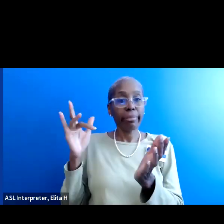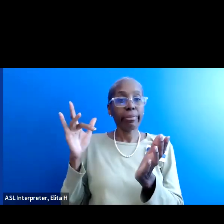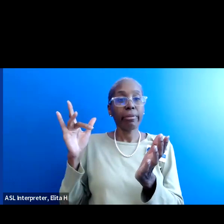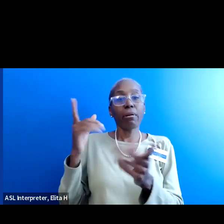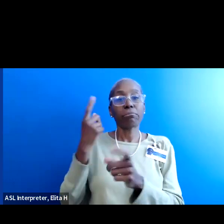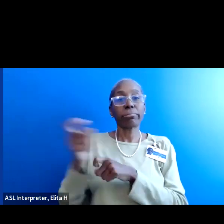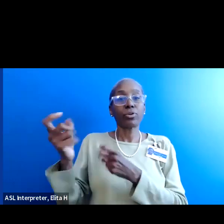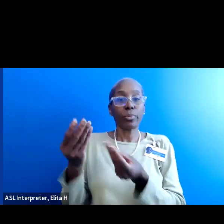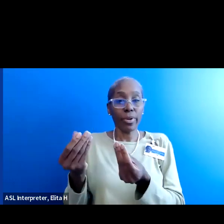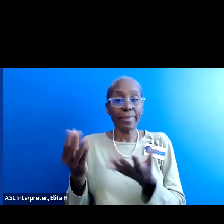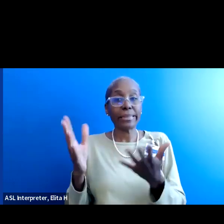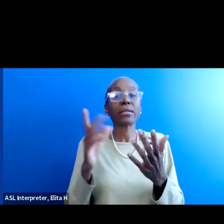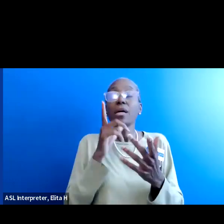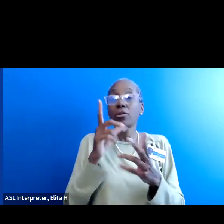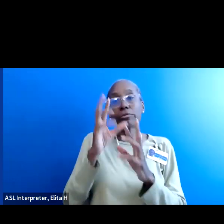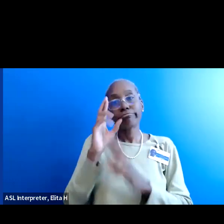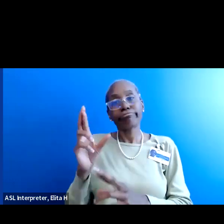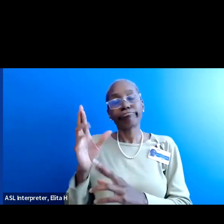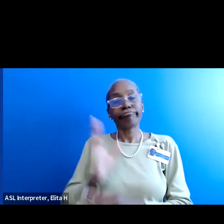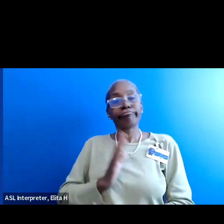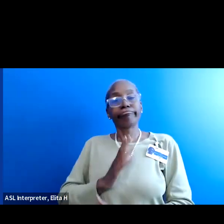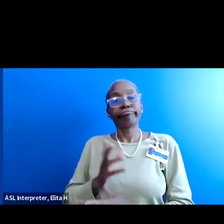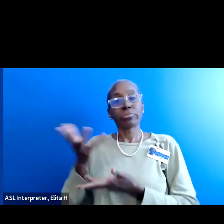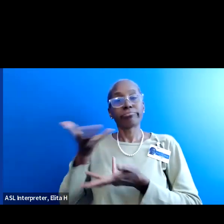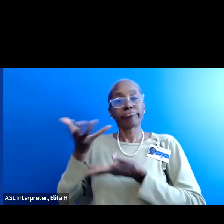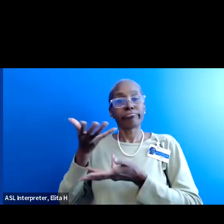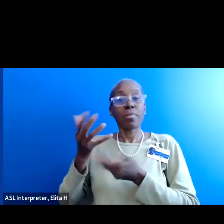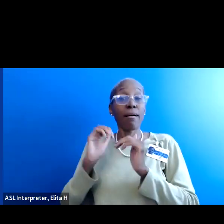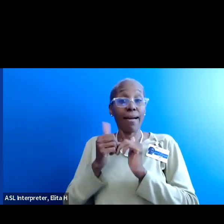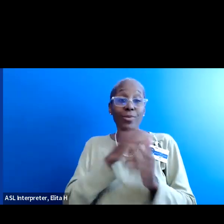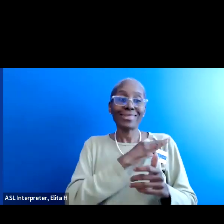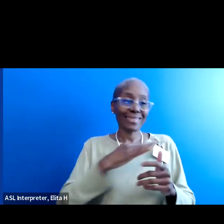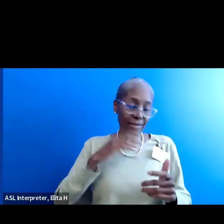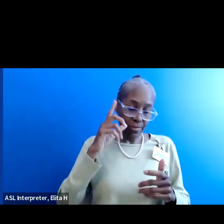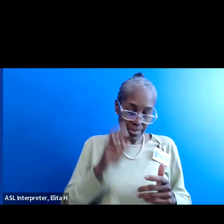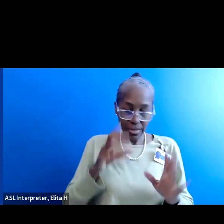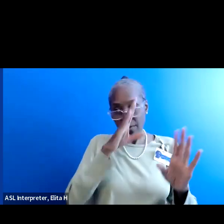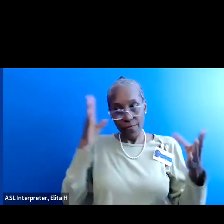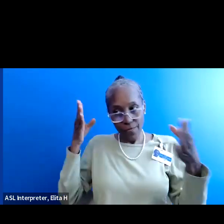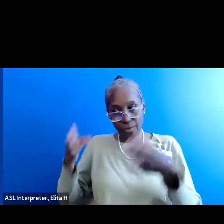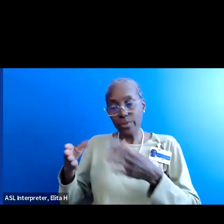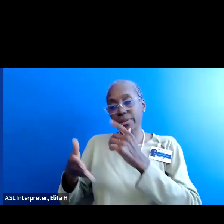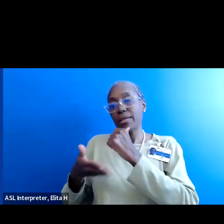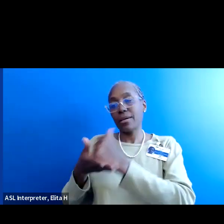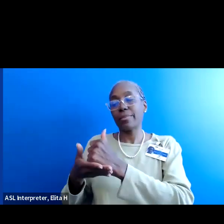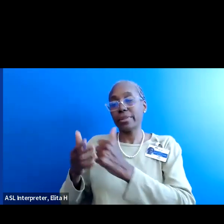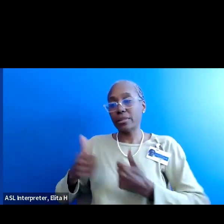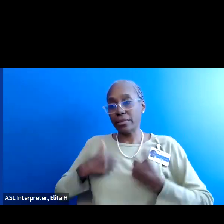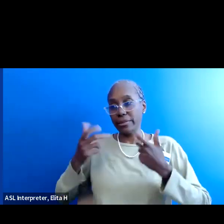You have the right to be treated with dignity and respect. So to do so, staff must focus on assisting residents in maintaining and